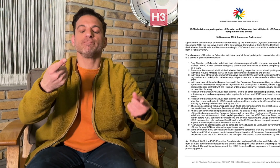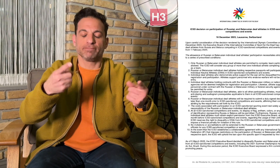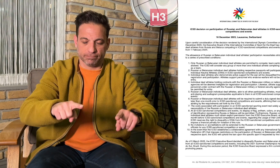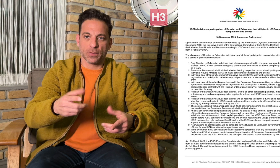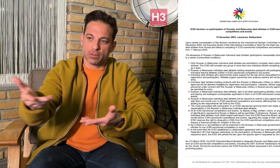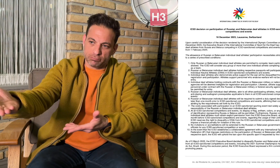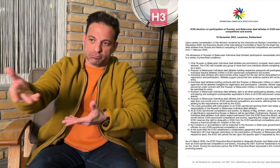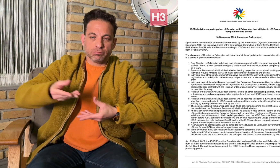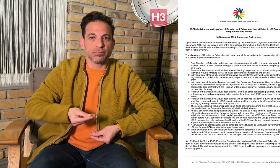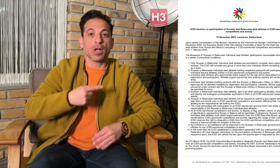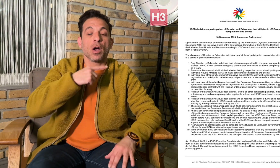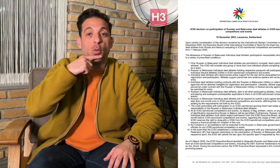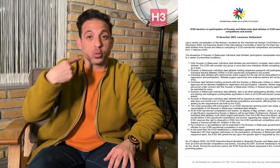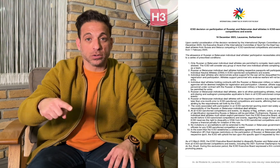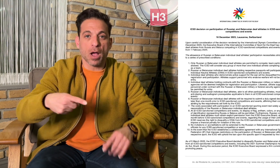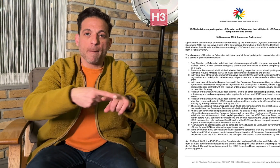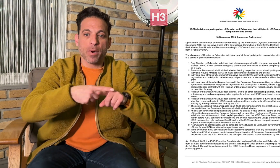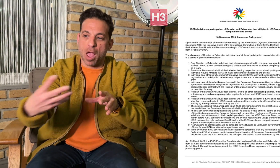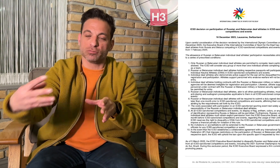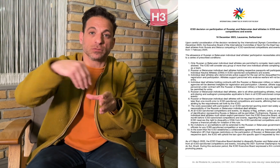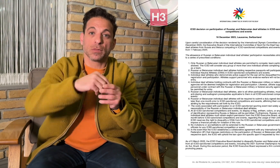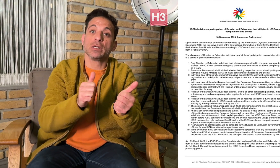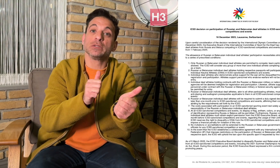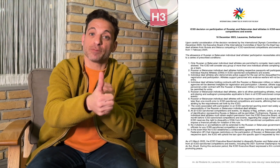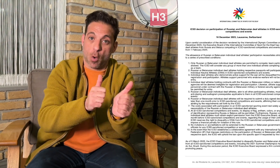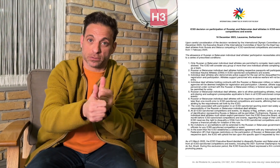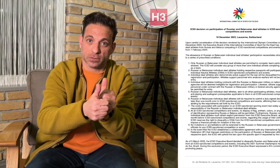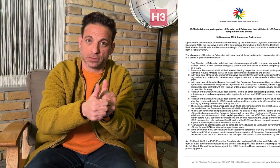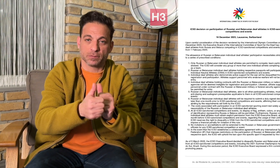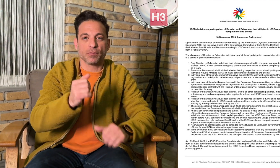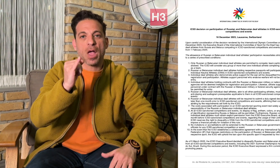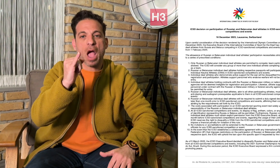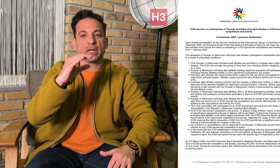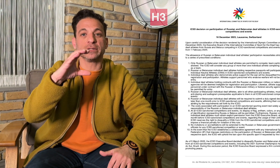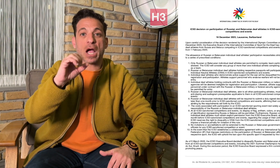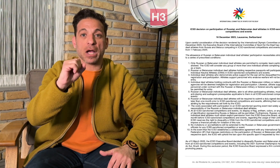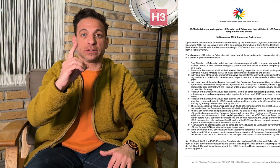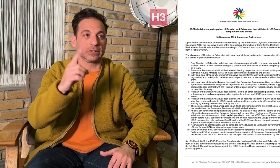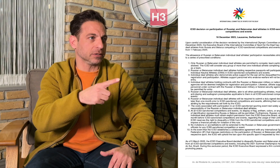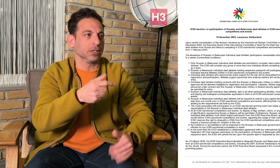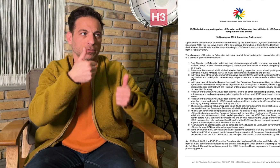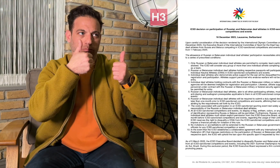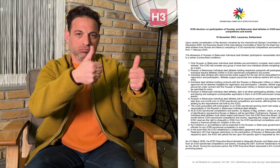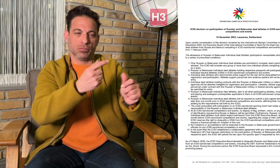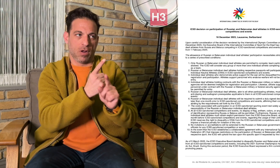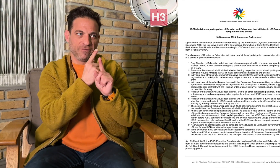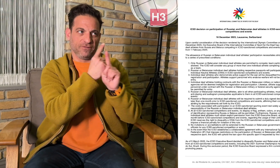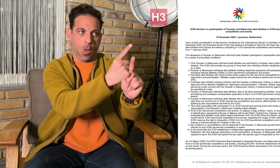Committee agreed to allow athletes from Russia and Belarus to participate in sports with certain conditions.